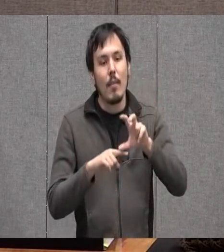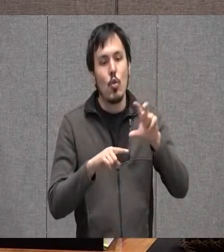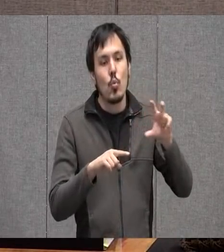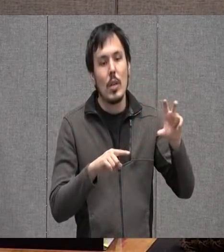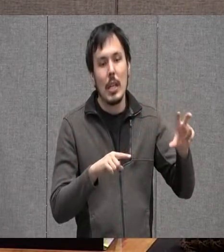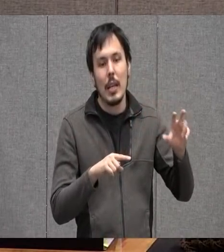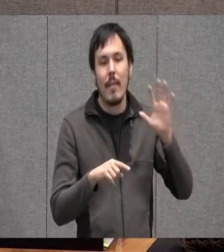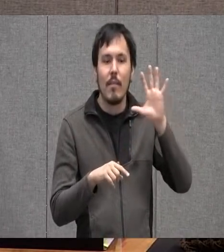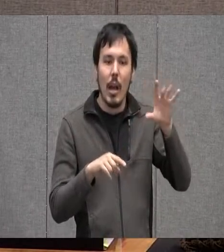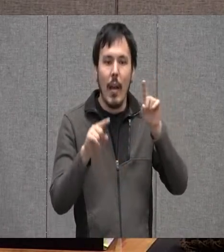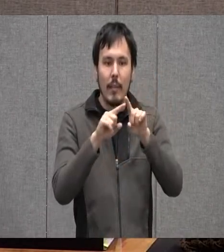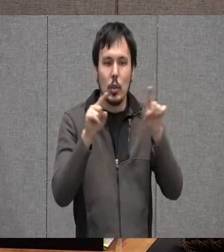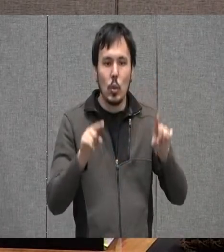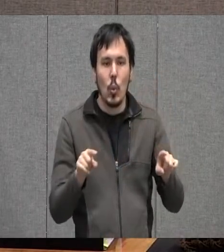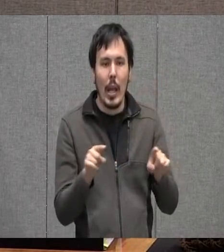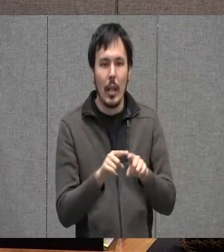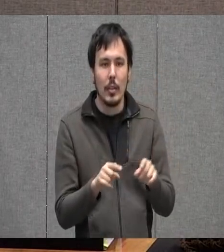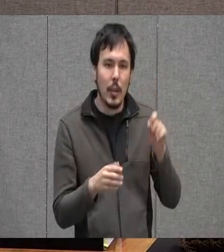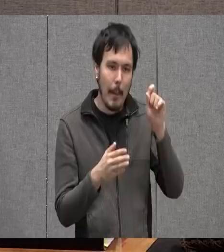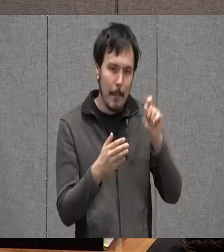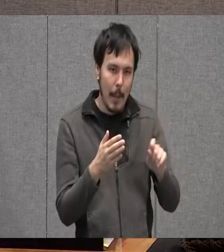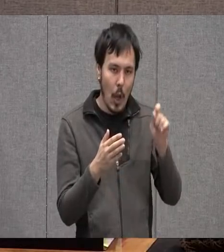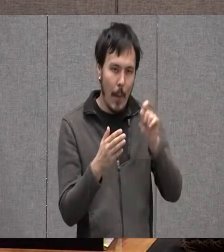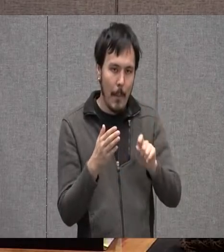So we can mark that off and see